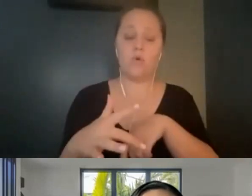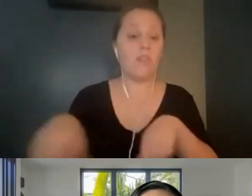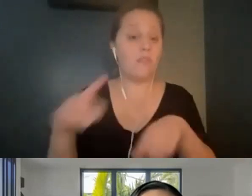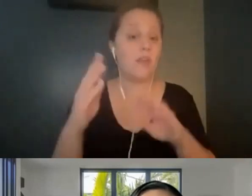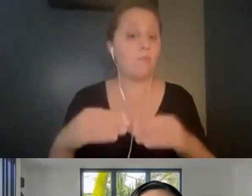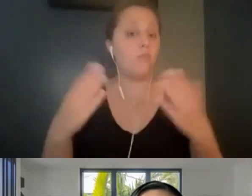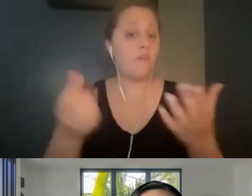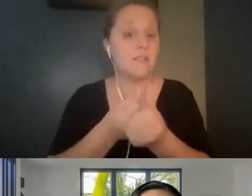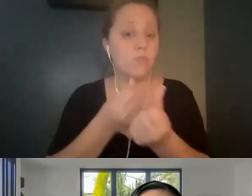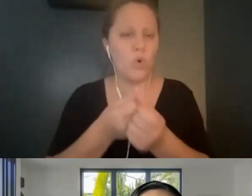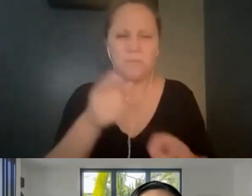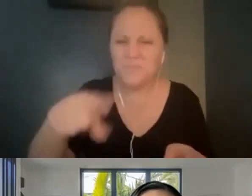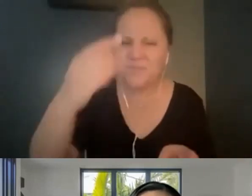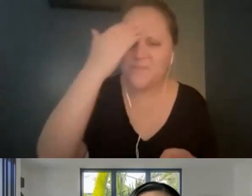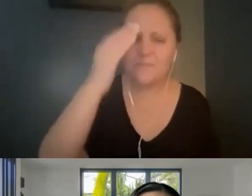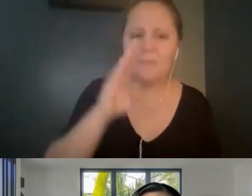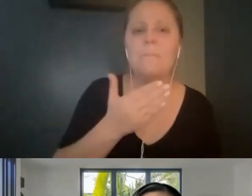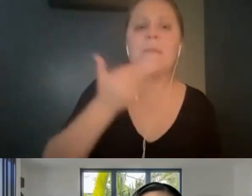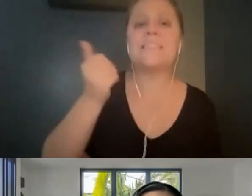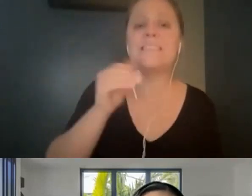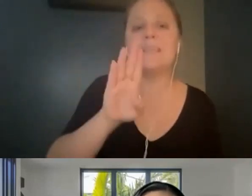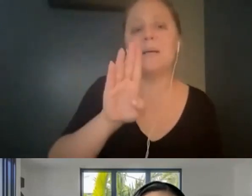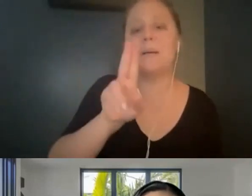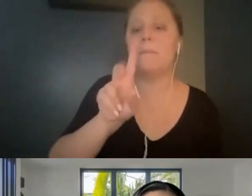Best Buddies, if you've ever heard of Best Buddies International.